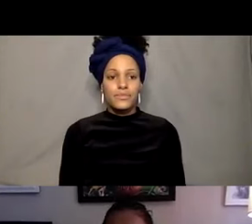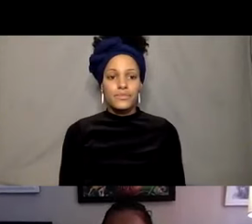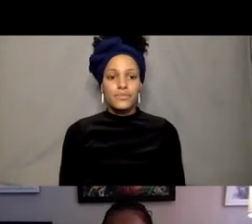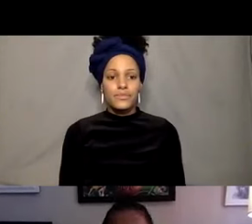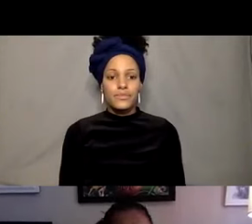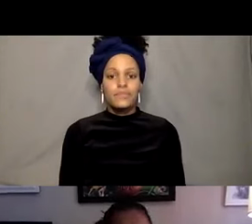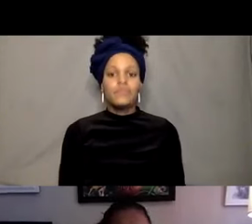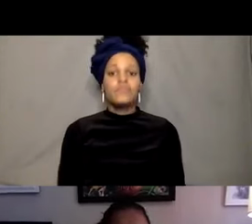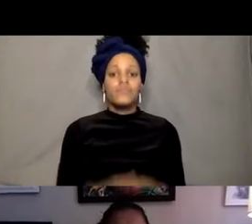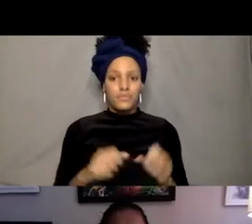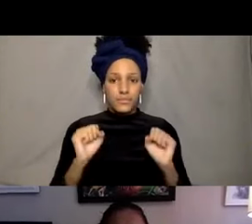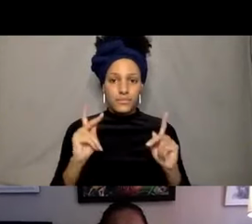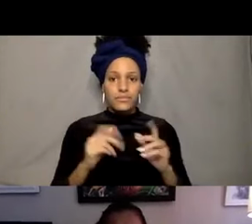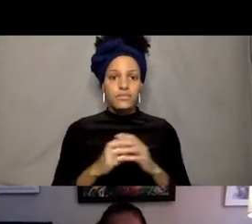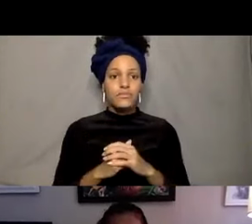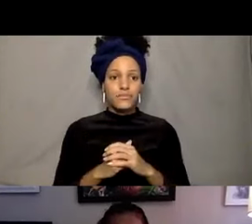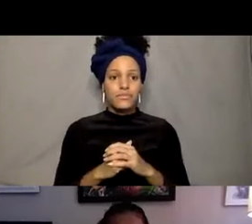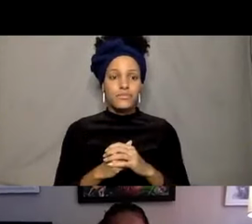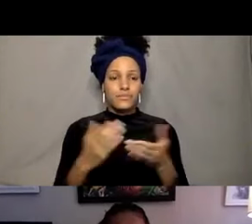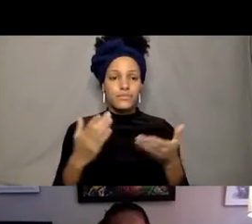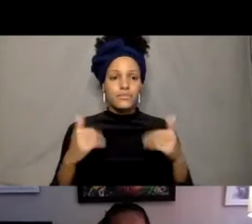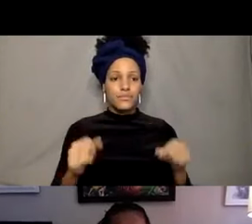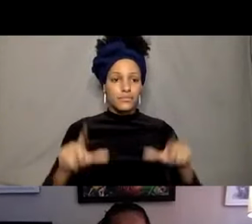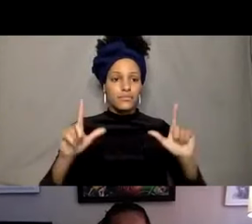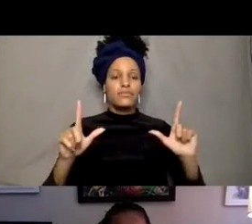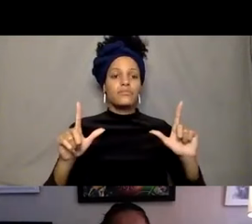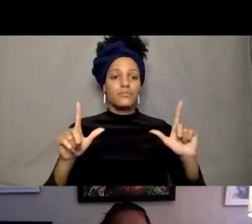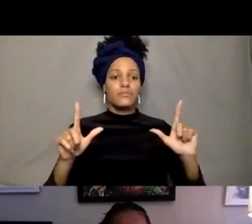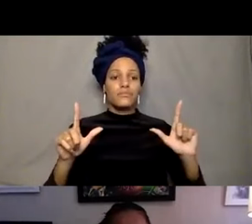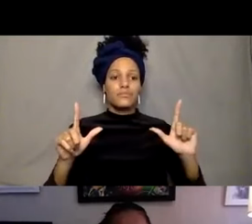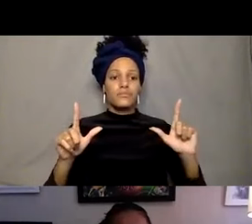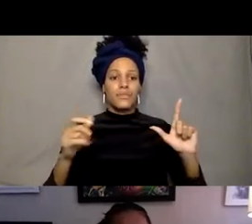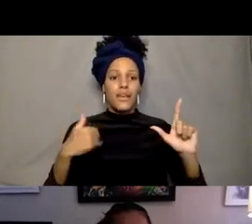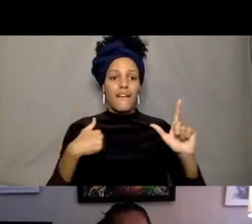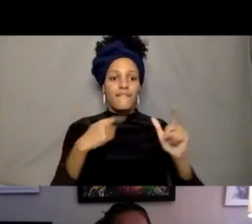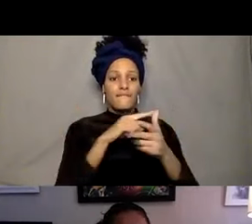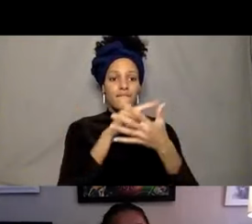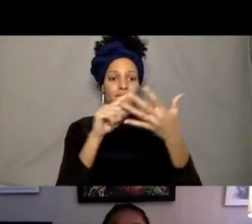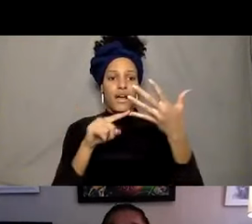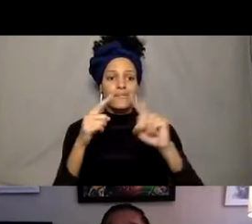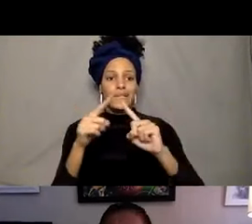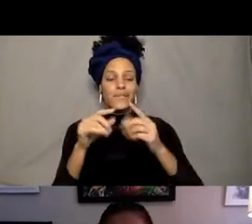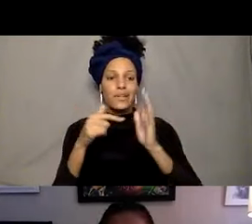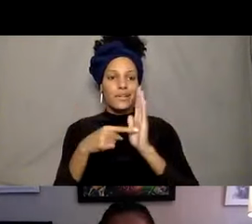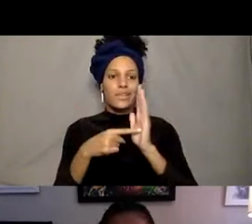All right, so now on this slide, there are five examples of ineligible groups.